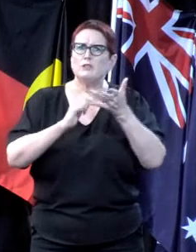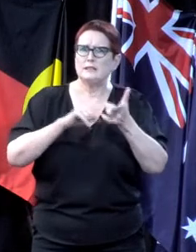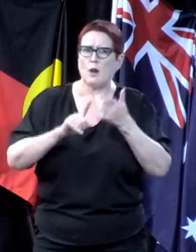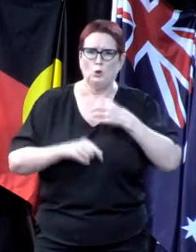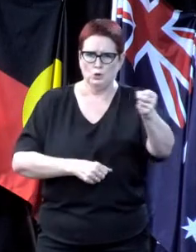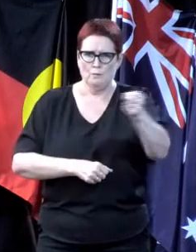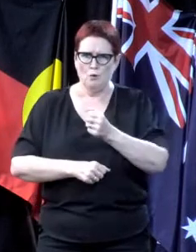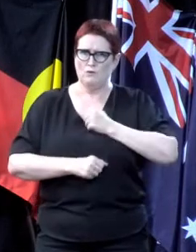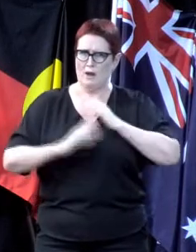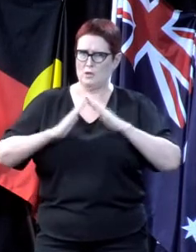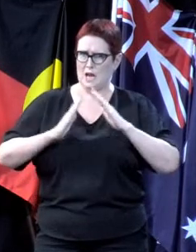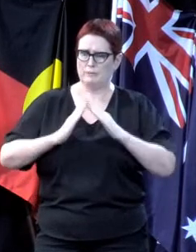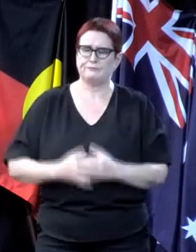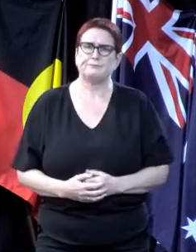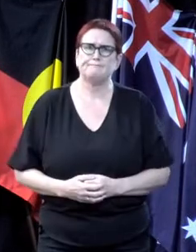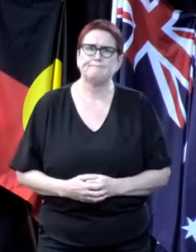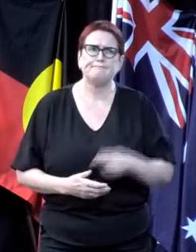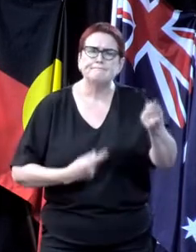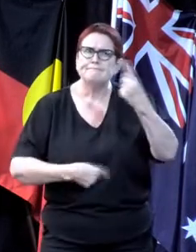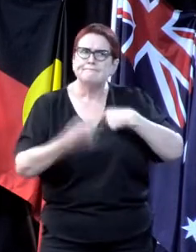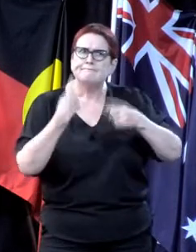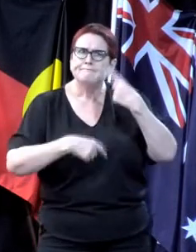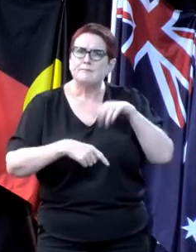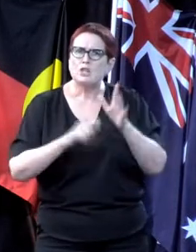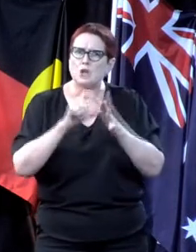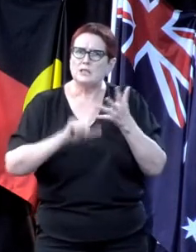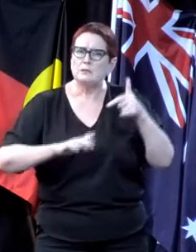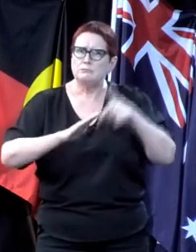They explained their child’s disability in detail, which is very complex.